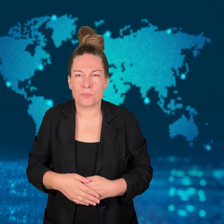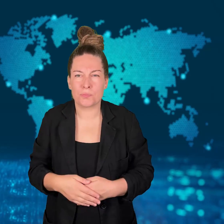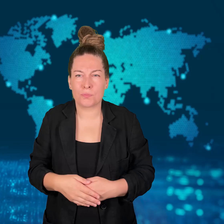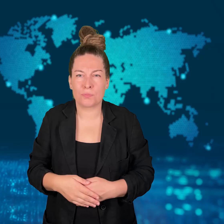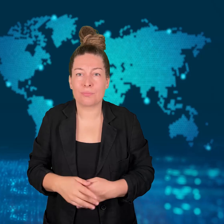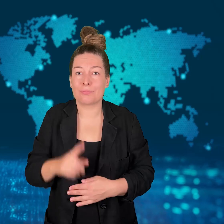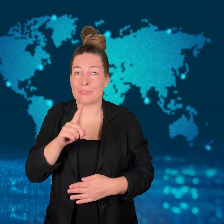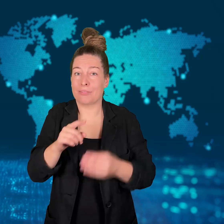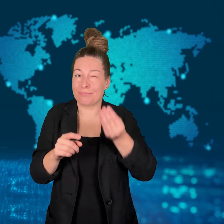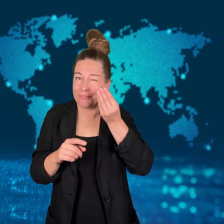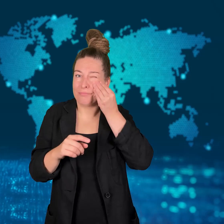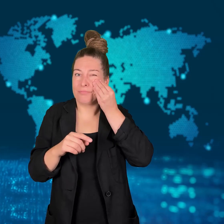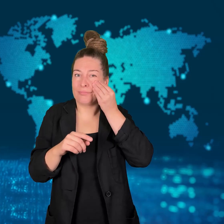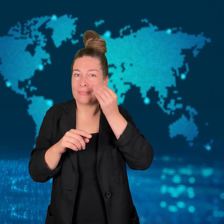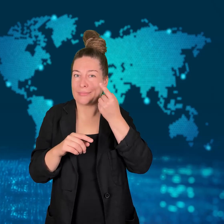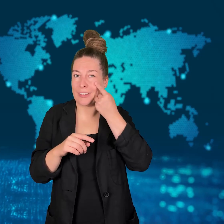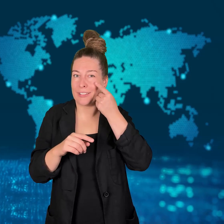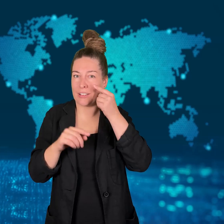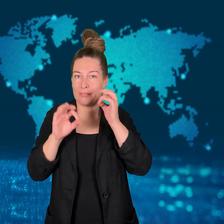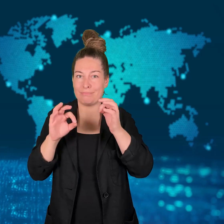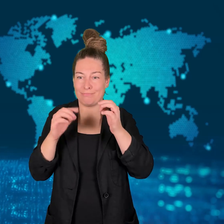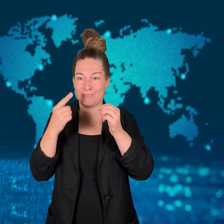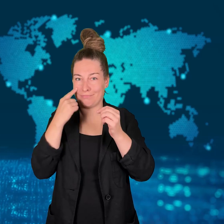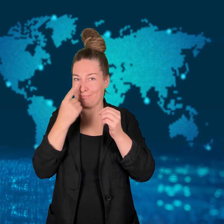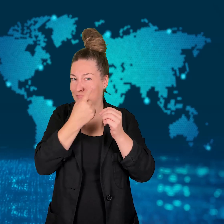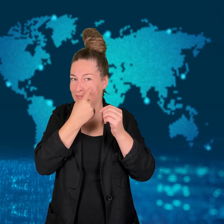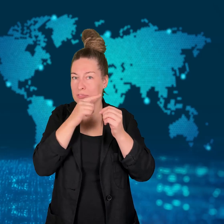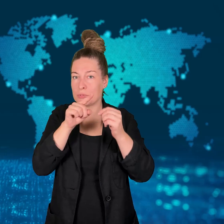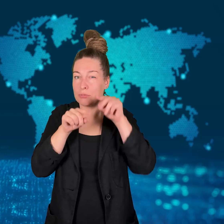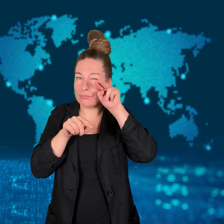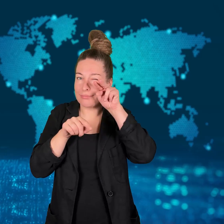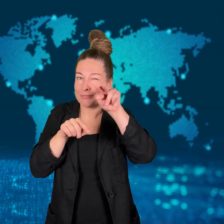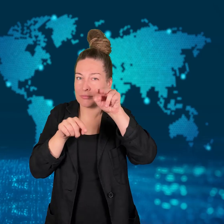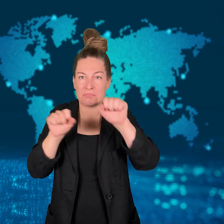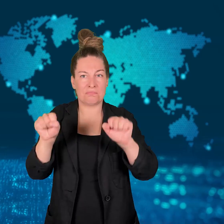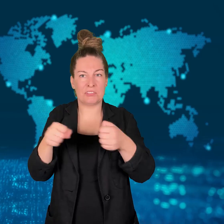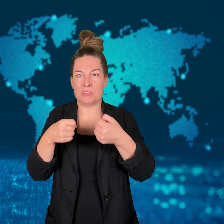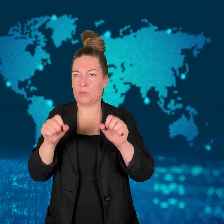in animals have shrunk.